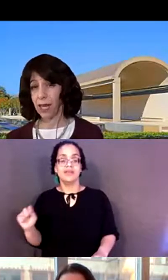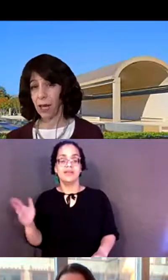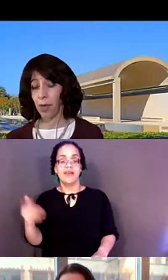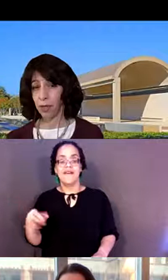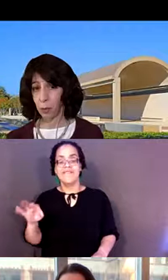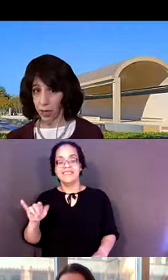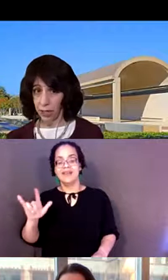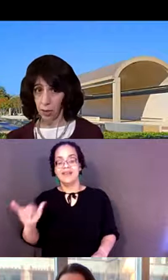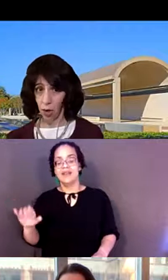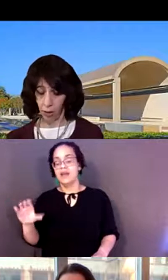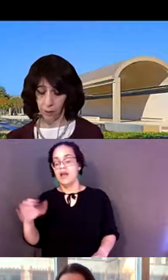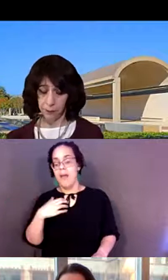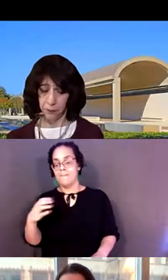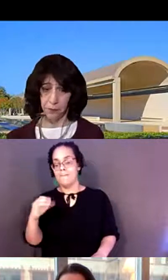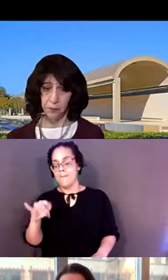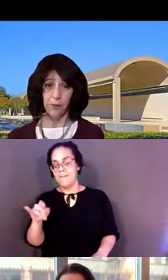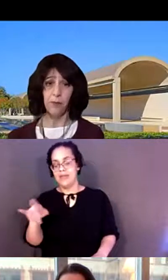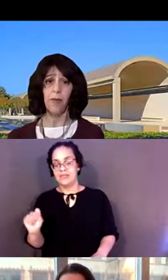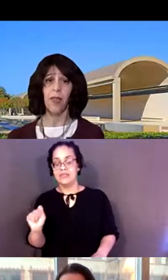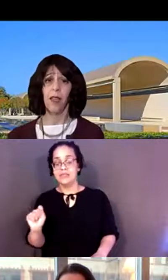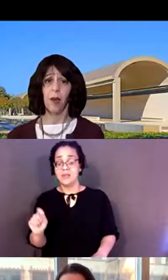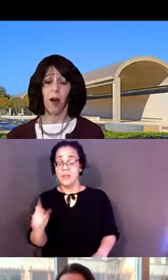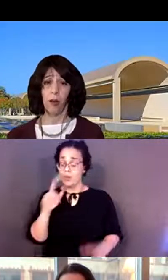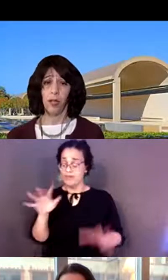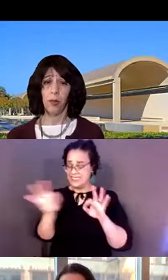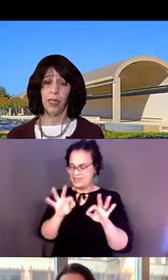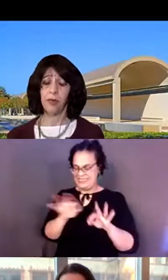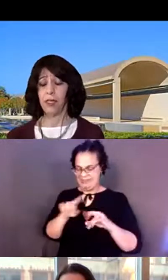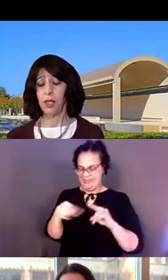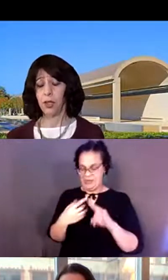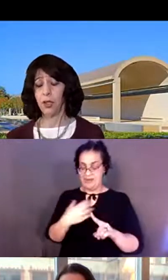about the complaints are